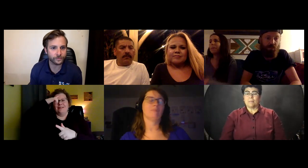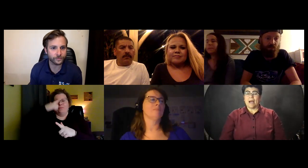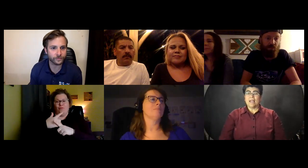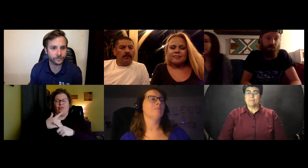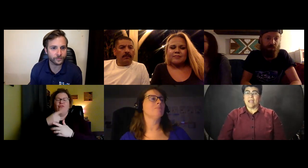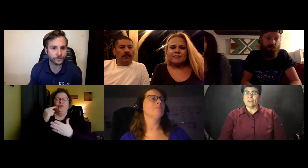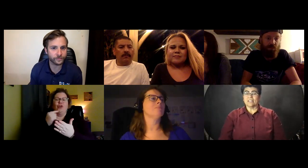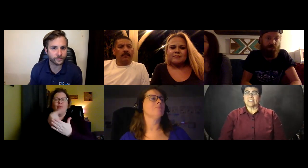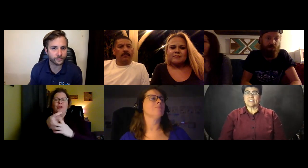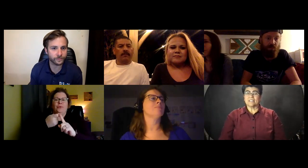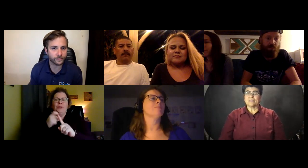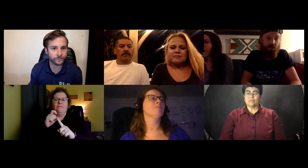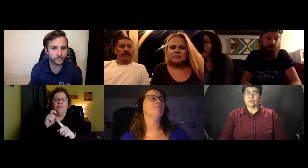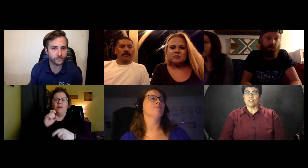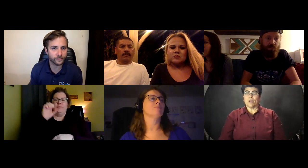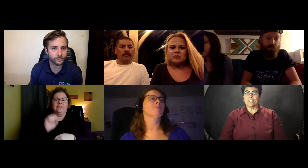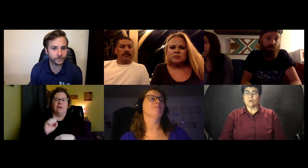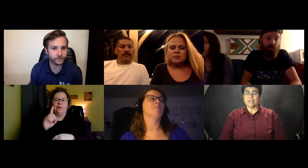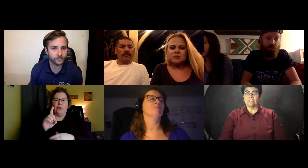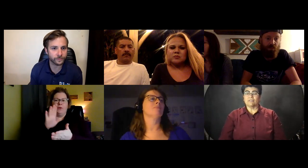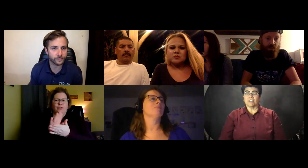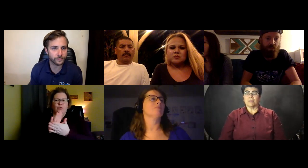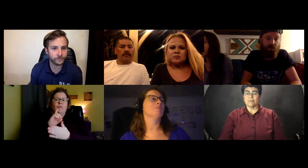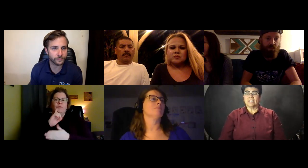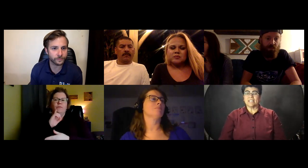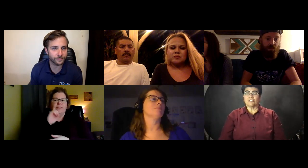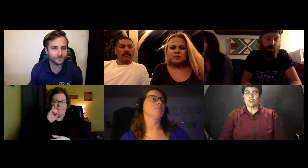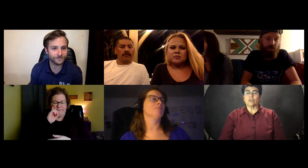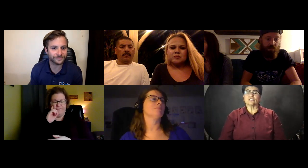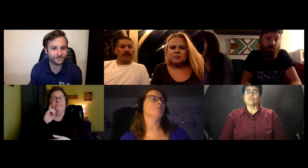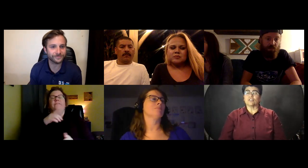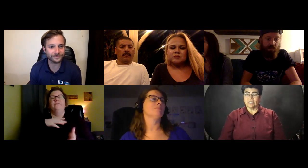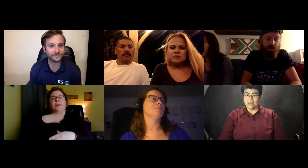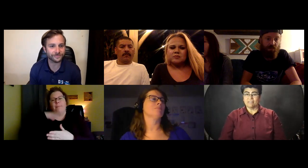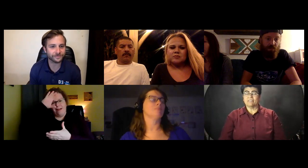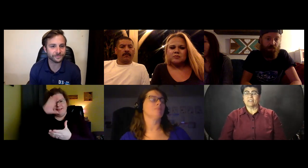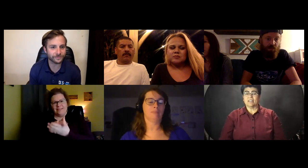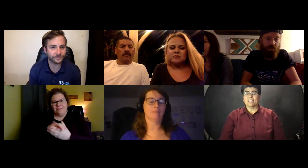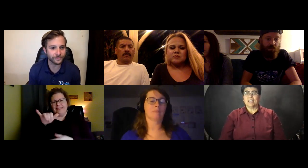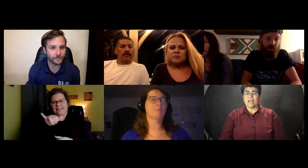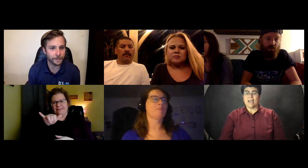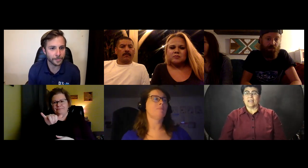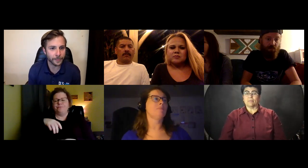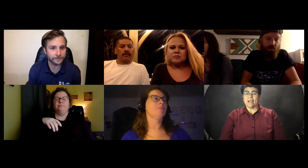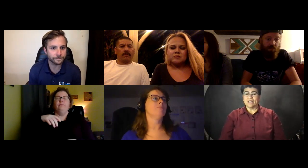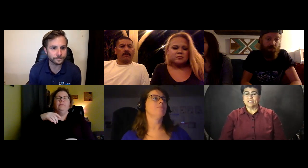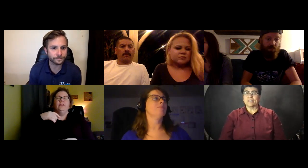my parents brother graduated from south dakota school for the deaf and my